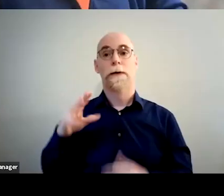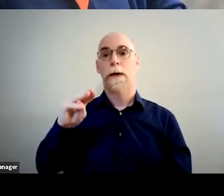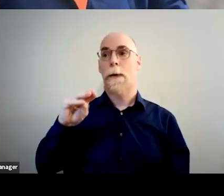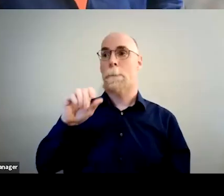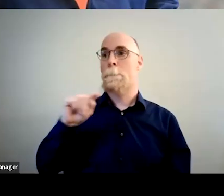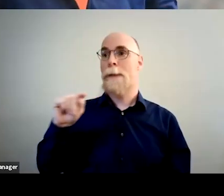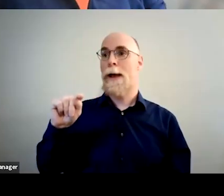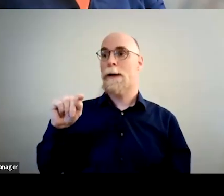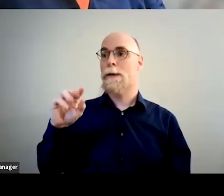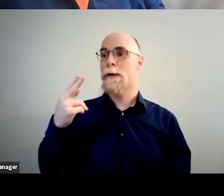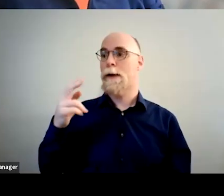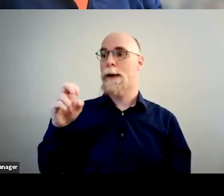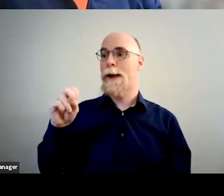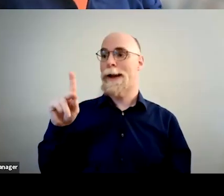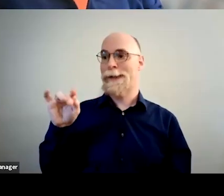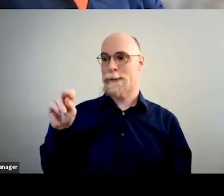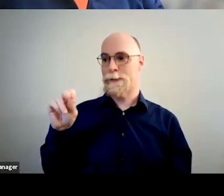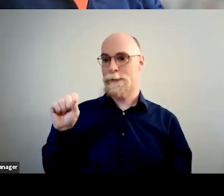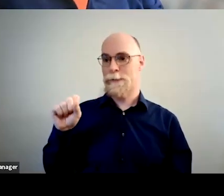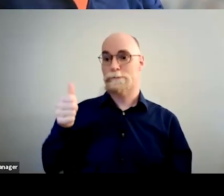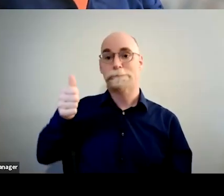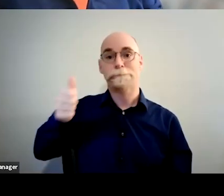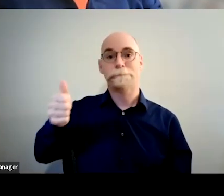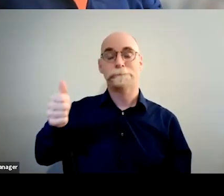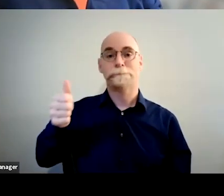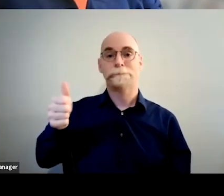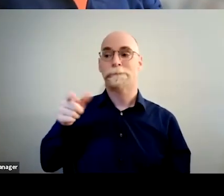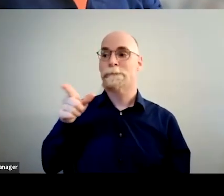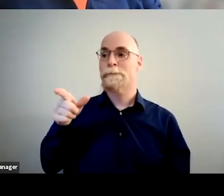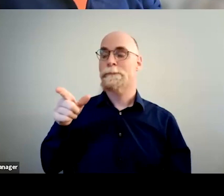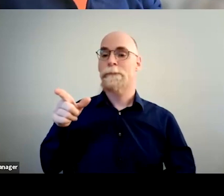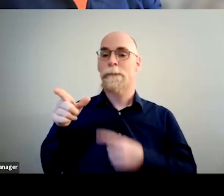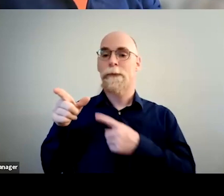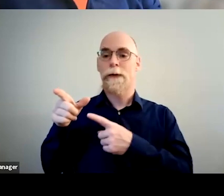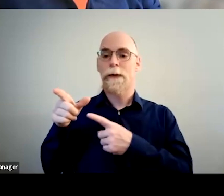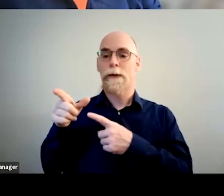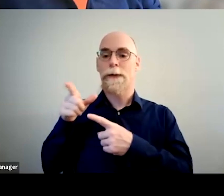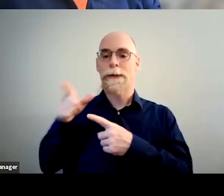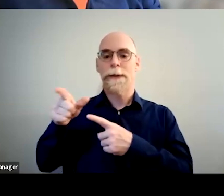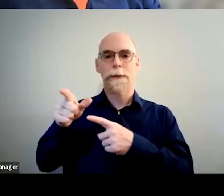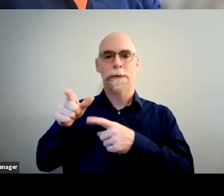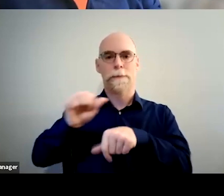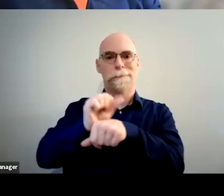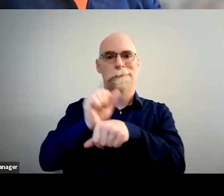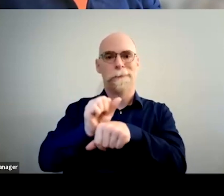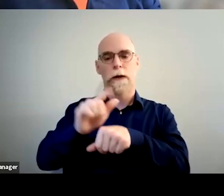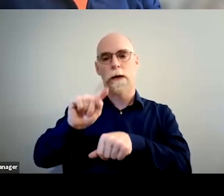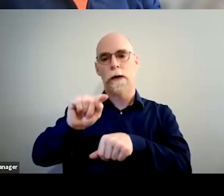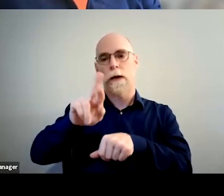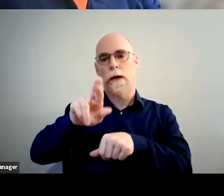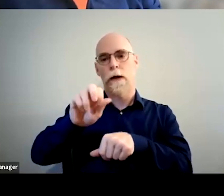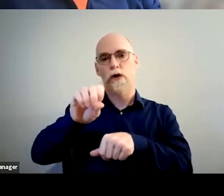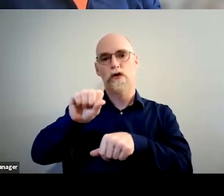Matt Hankins is a historic preservationist tradesman, and he has a wealth of knowledge about